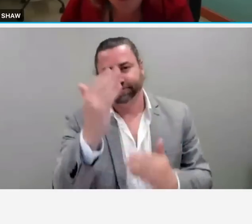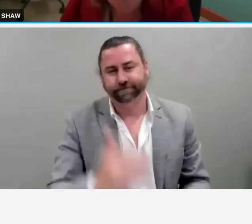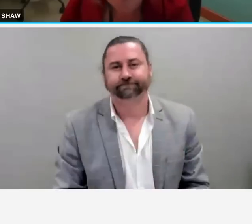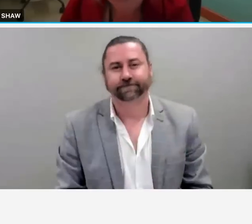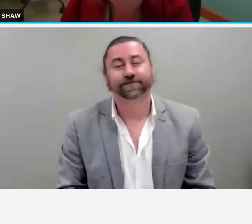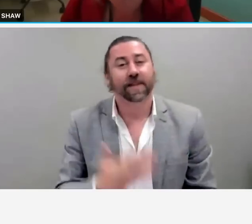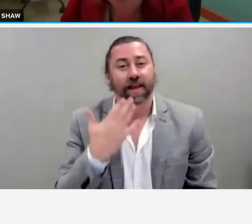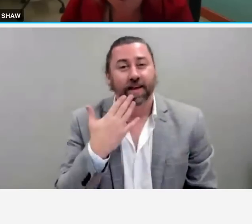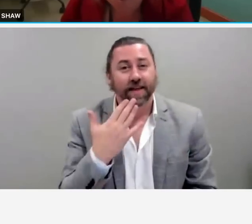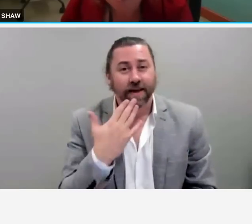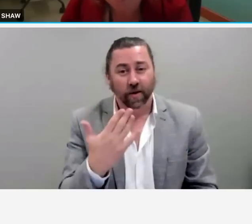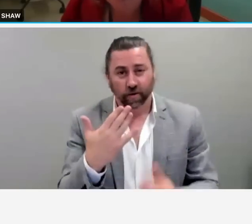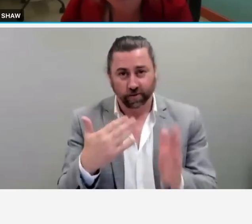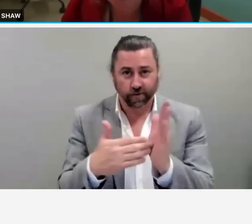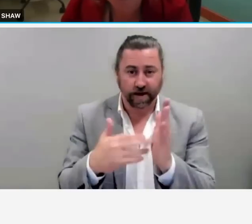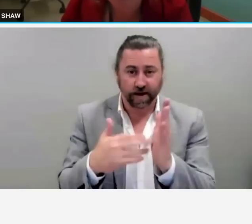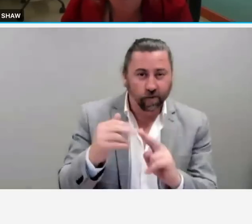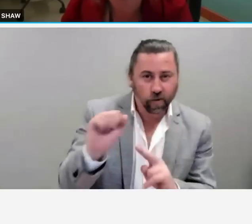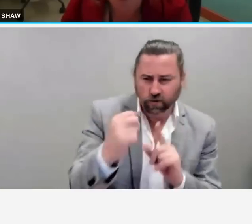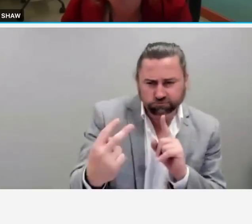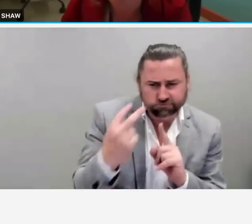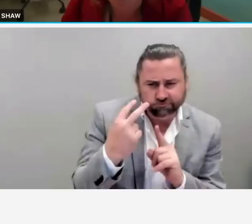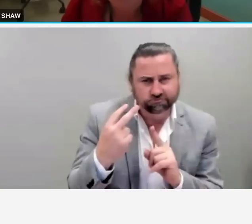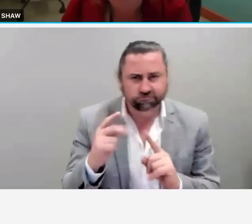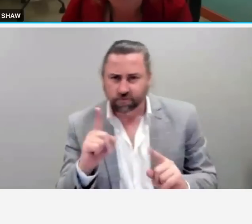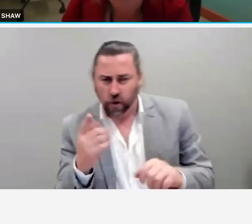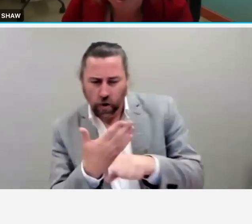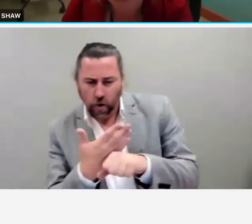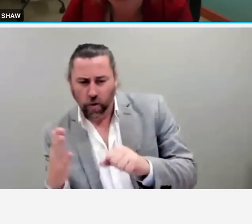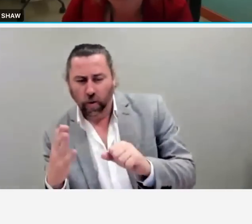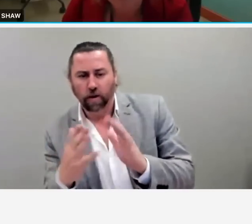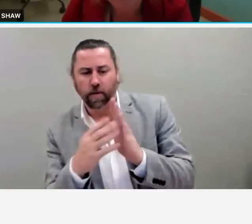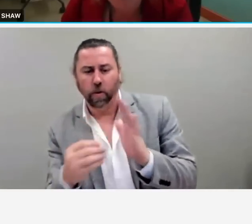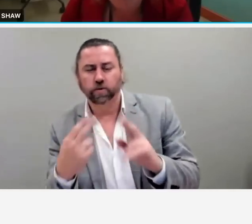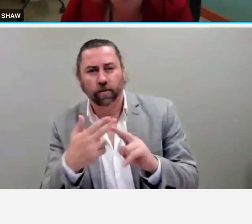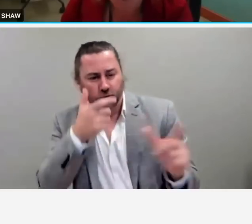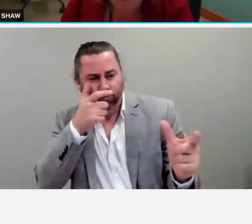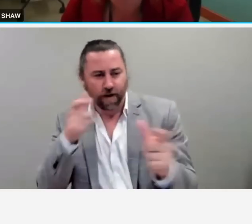Thank you all today for your interest in hearing about the new model for regulating aged care.